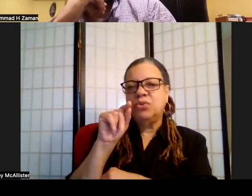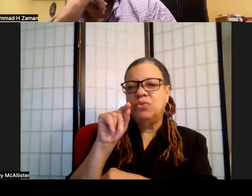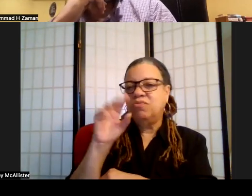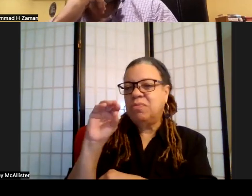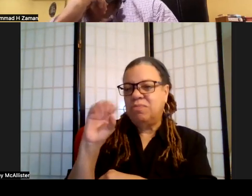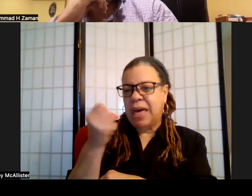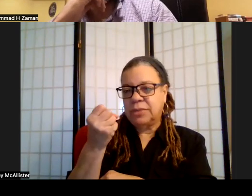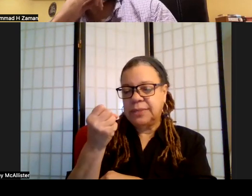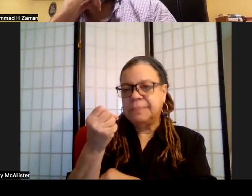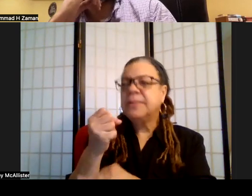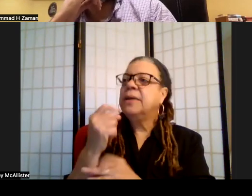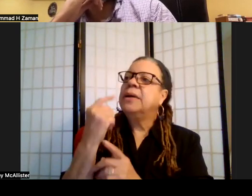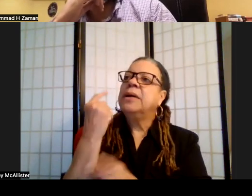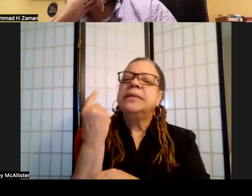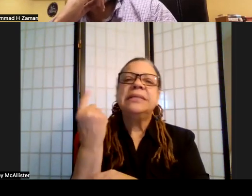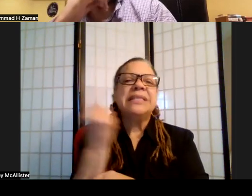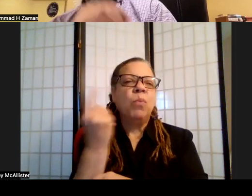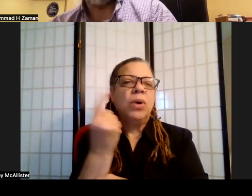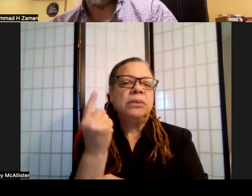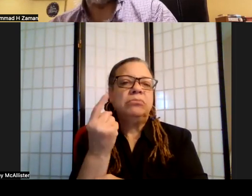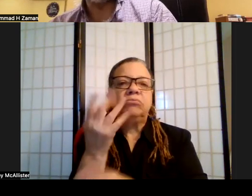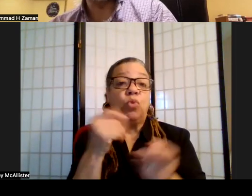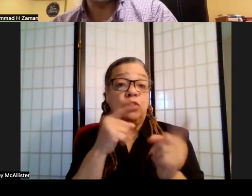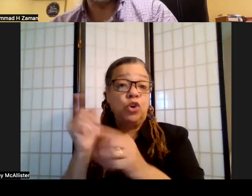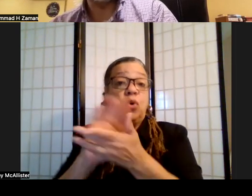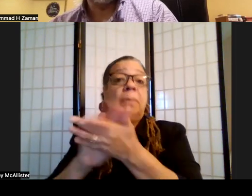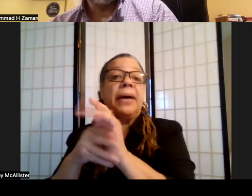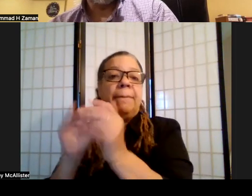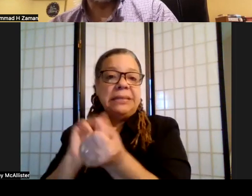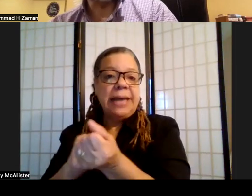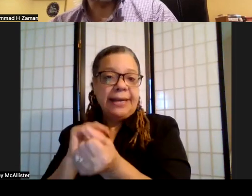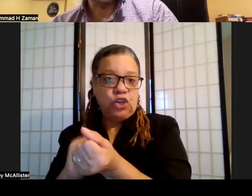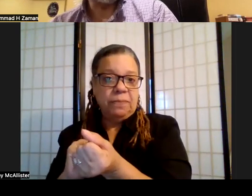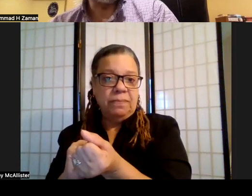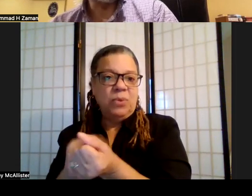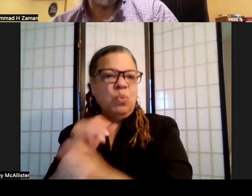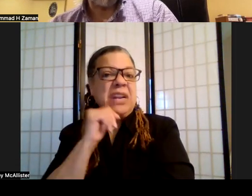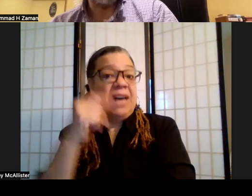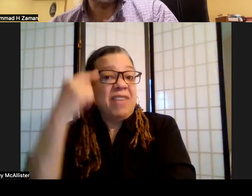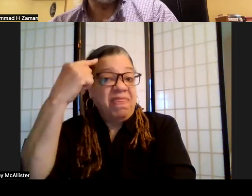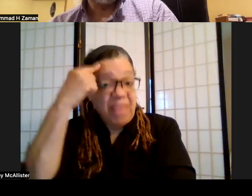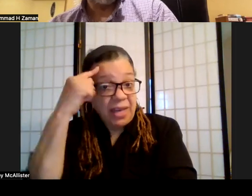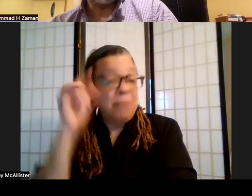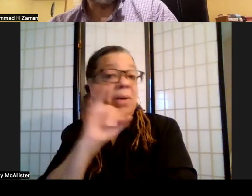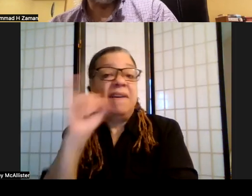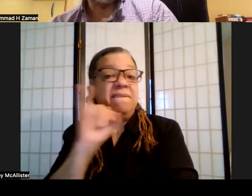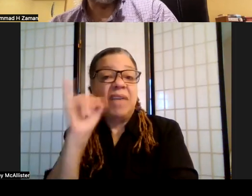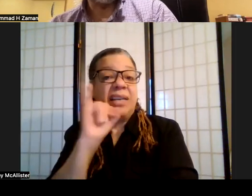somebody, who wanted to go and become a doctor, wouldn't think of infectious disease as something that